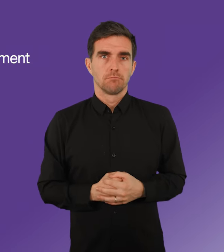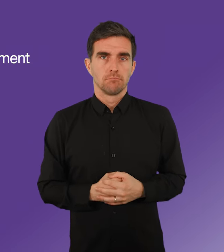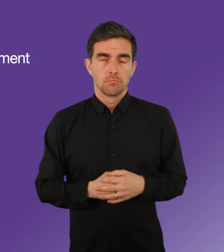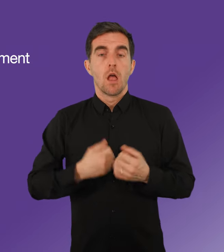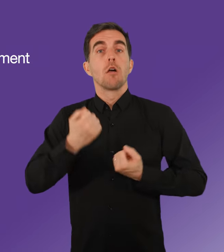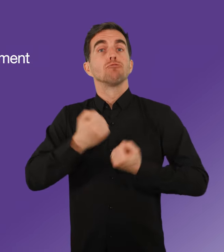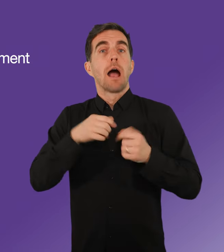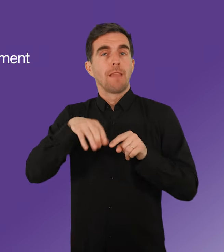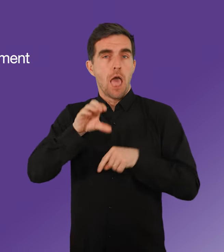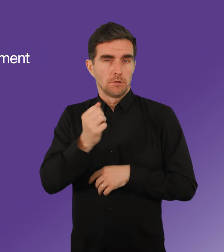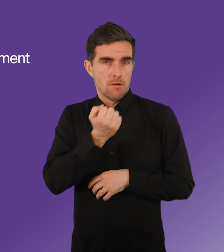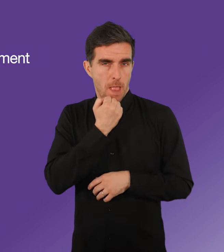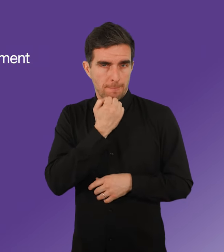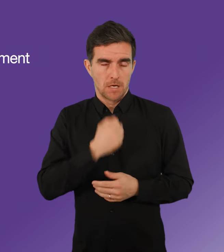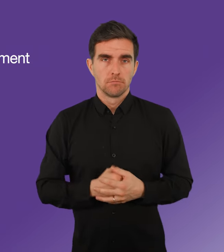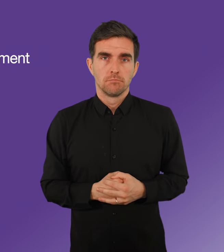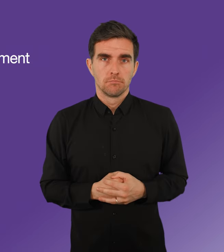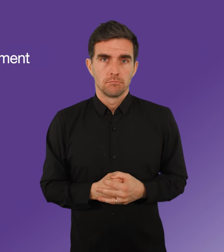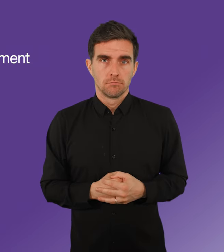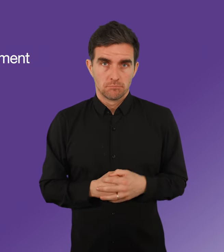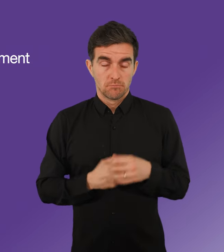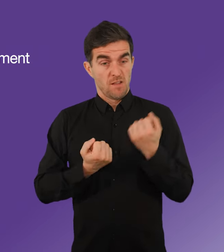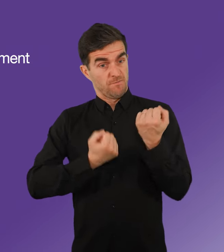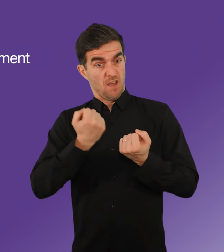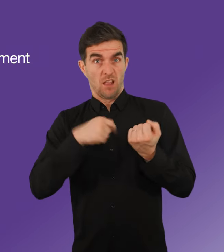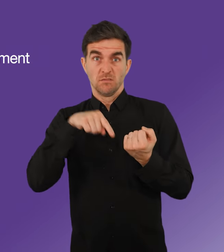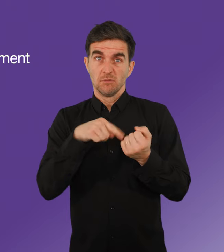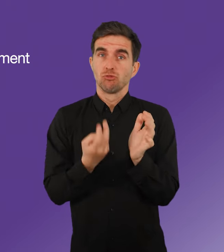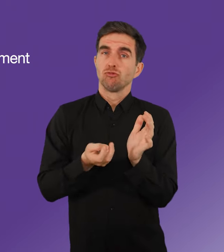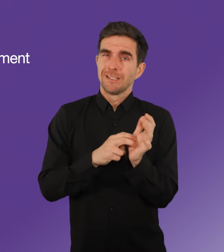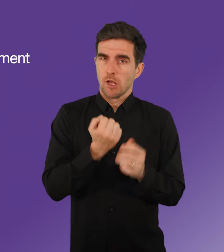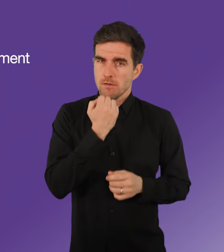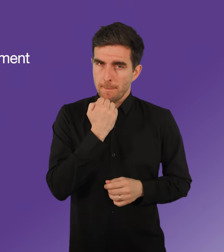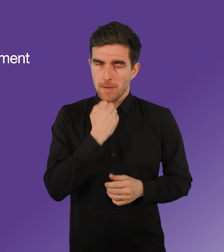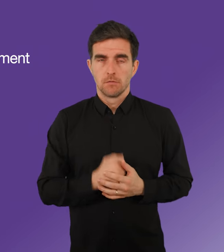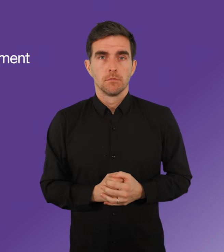• Driving licence number • Vehicle registration number